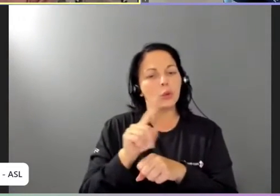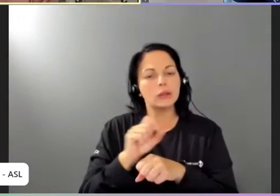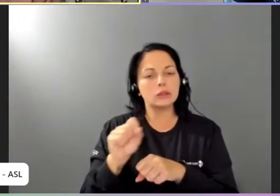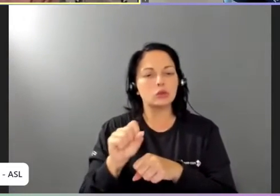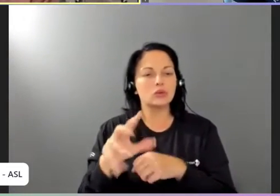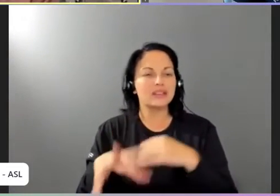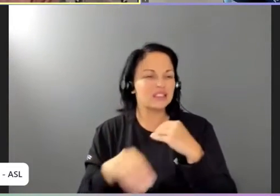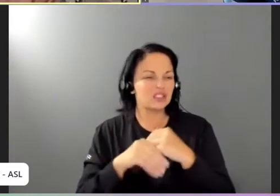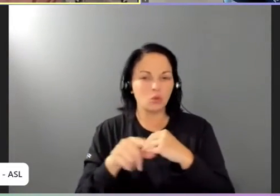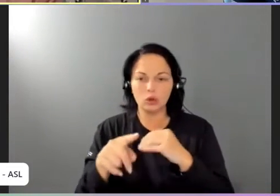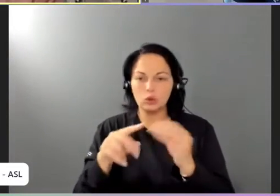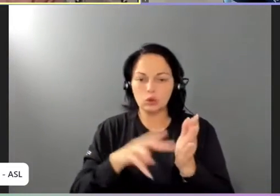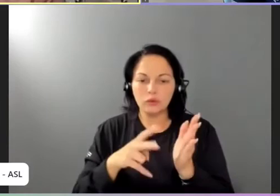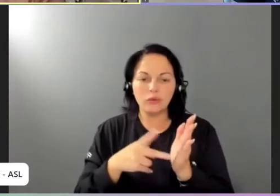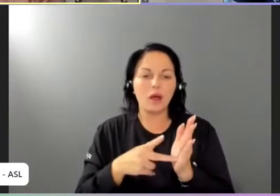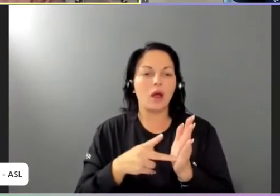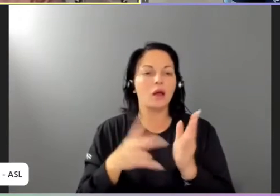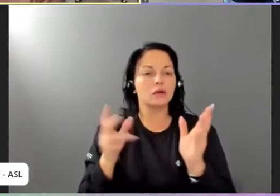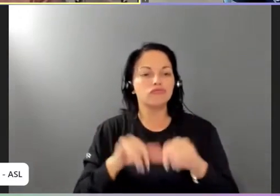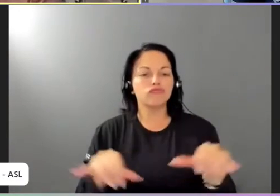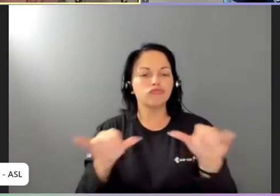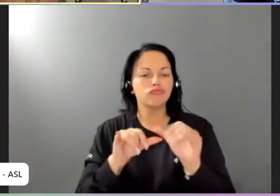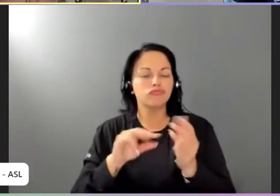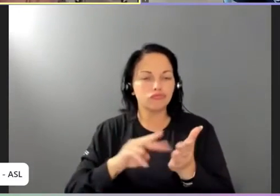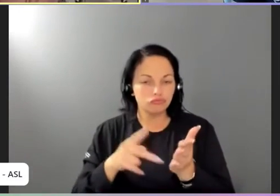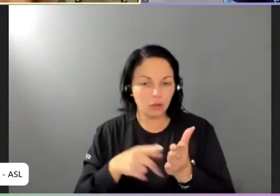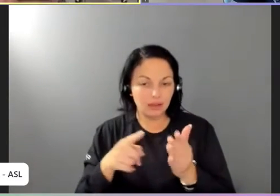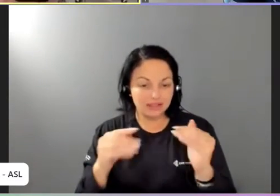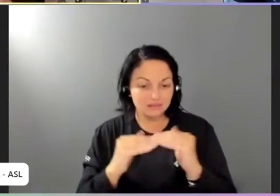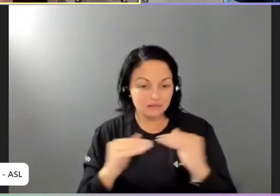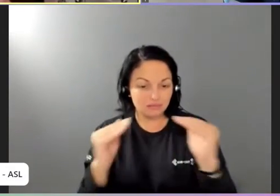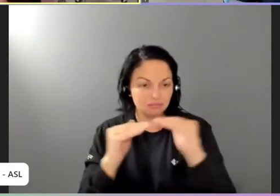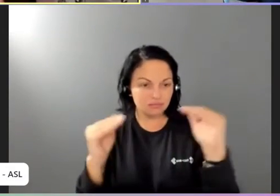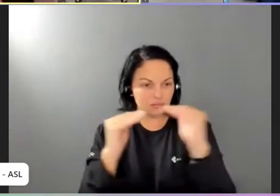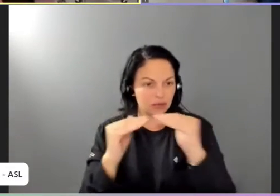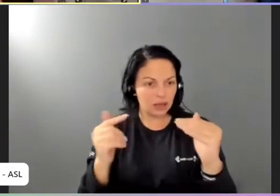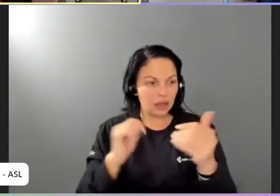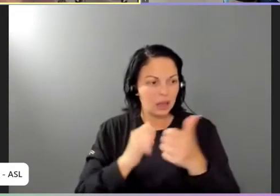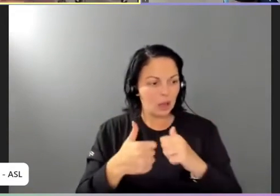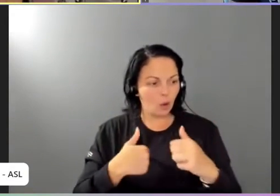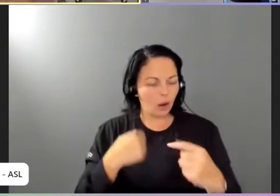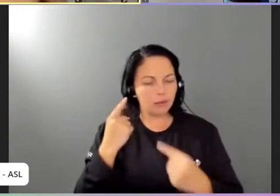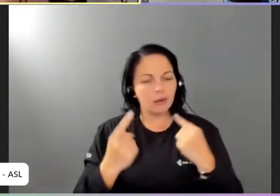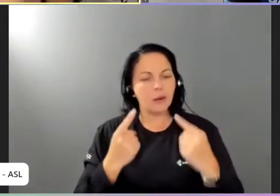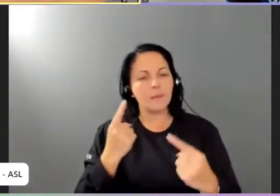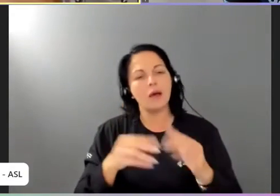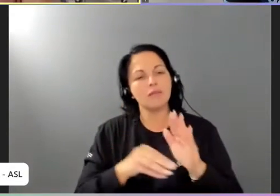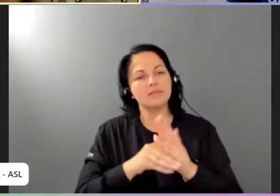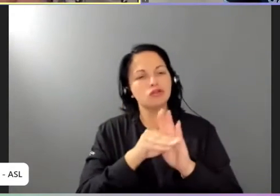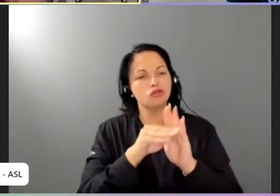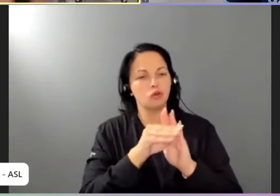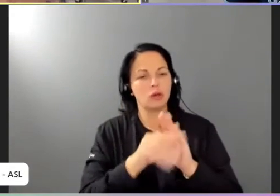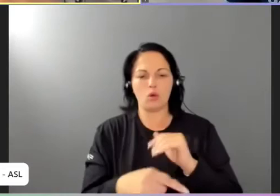inclusion space, where I've worked most of -- the maturity model tools, in